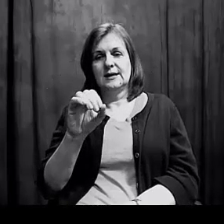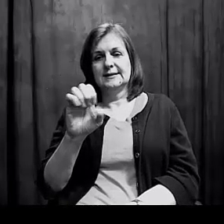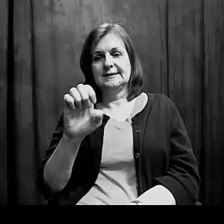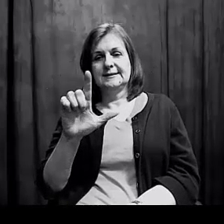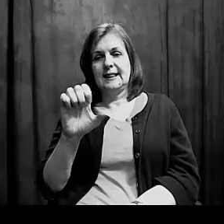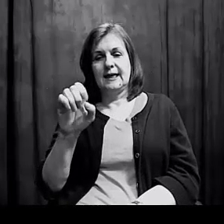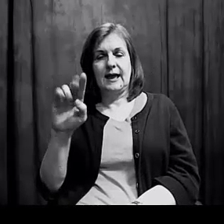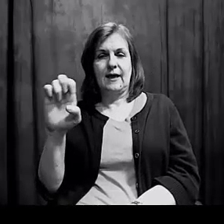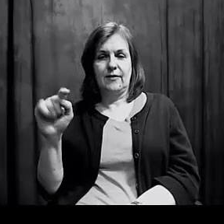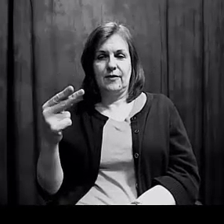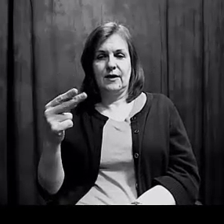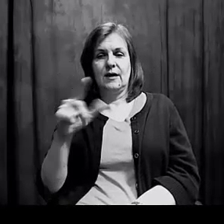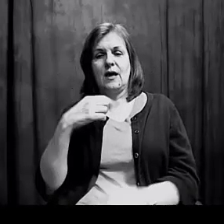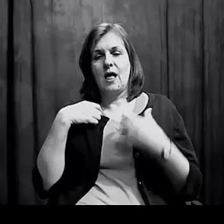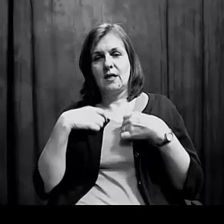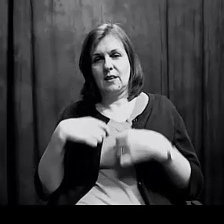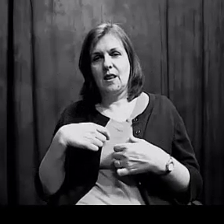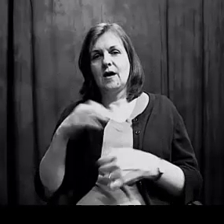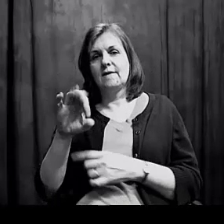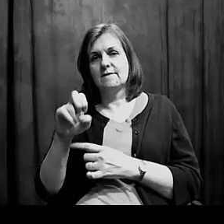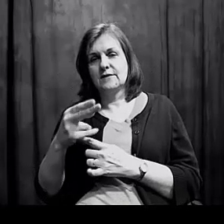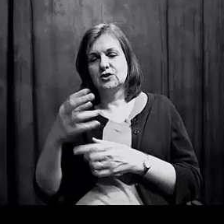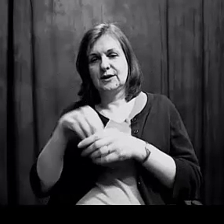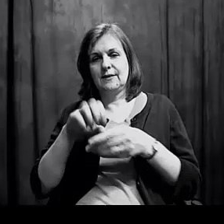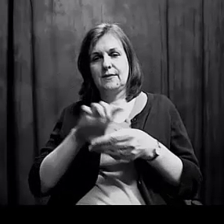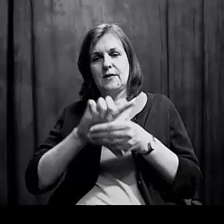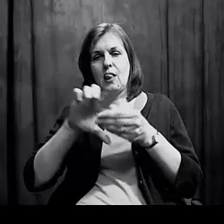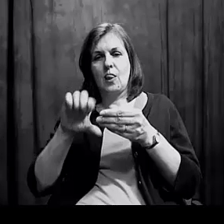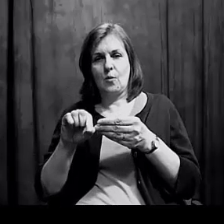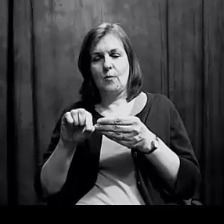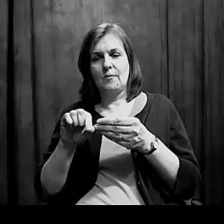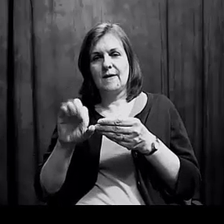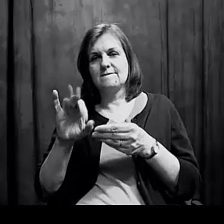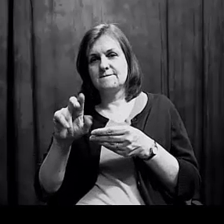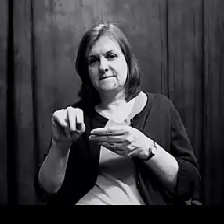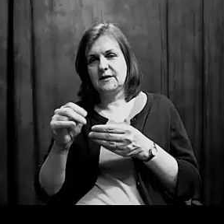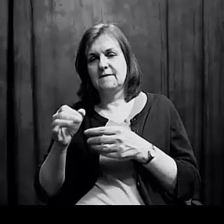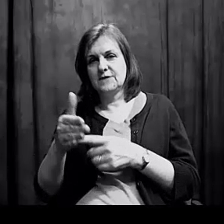Our Coelacanths and lungfish fall into our lobe-finned fish category